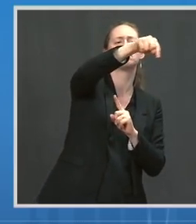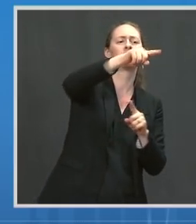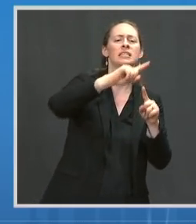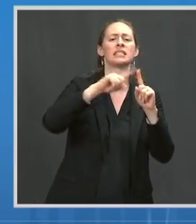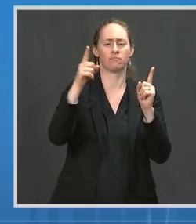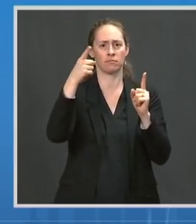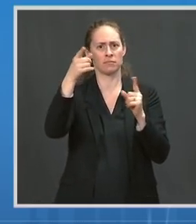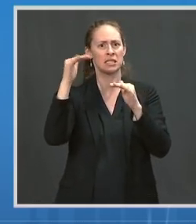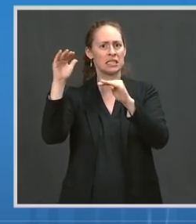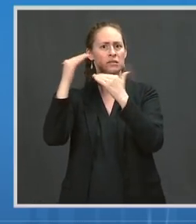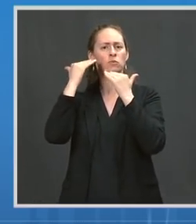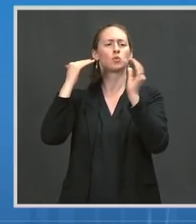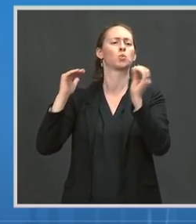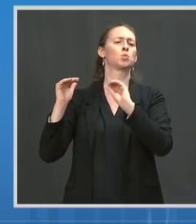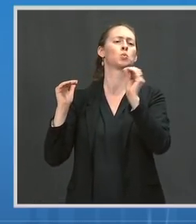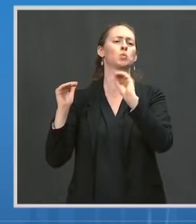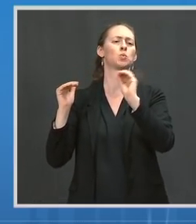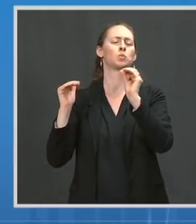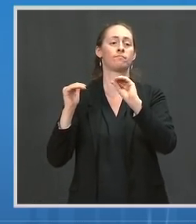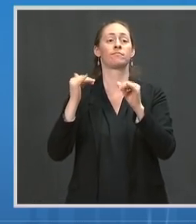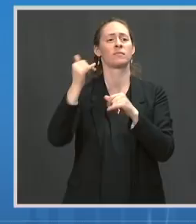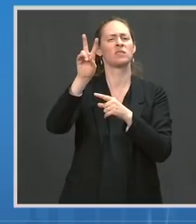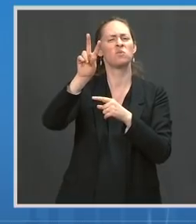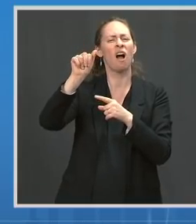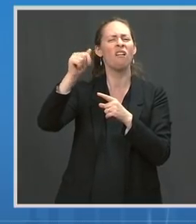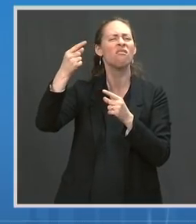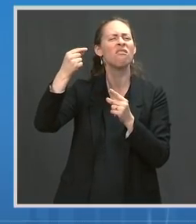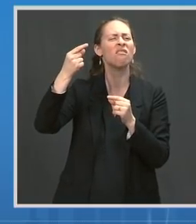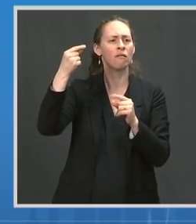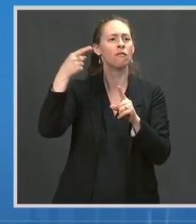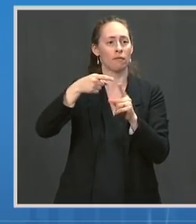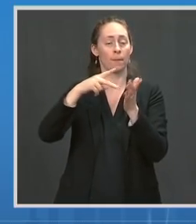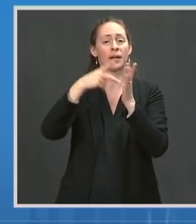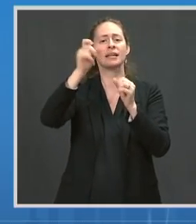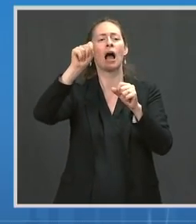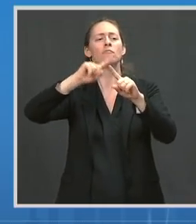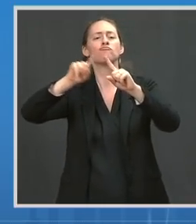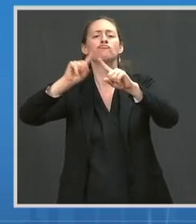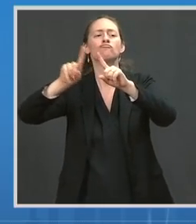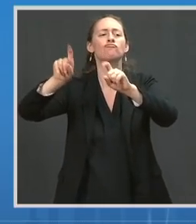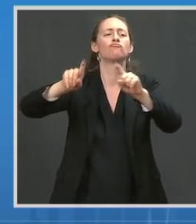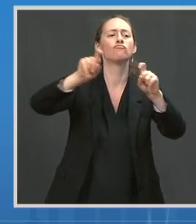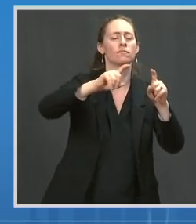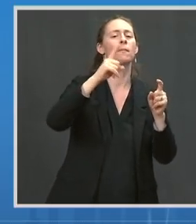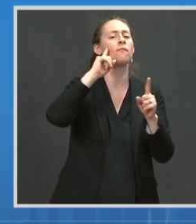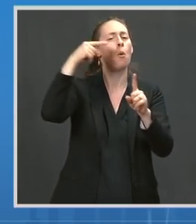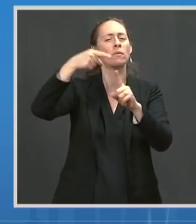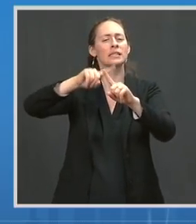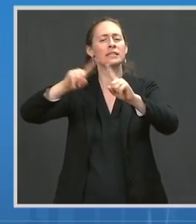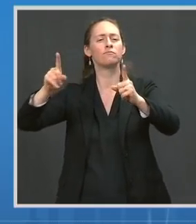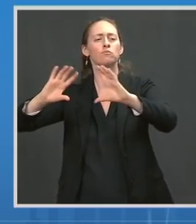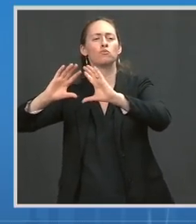"2A" is other randomized trials or subgroups. "2b" is non-randomized trials.